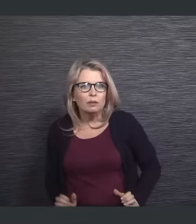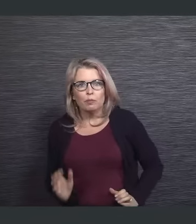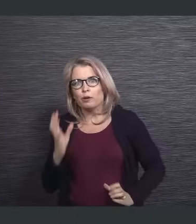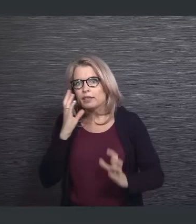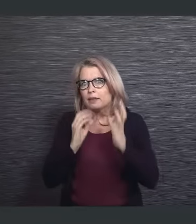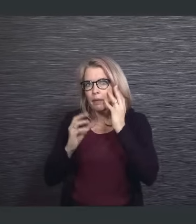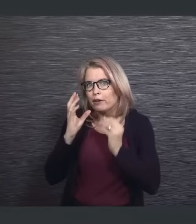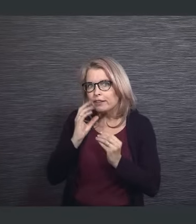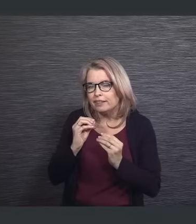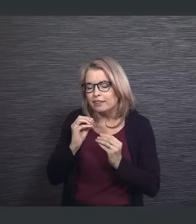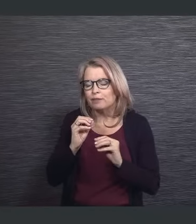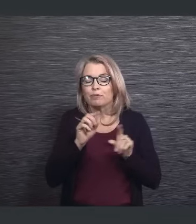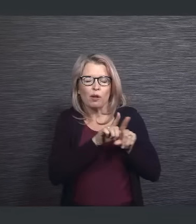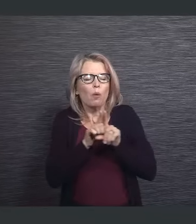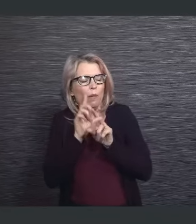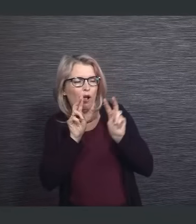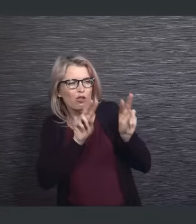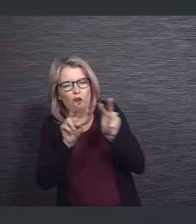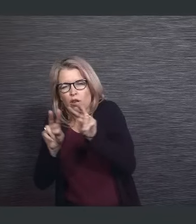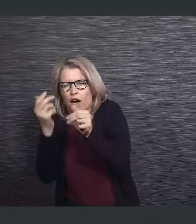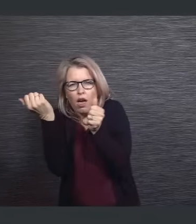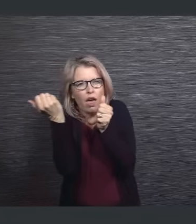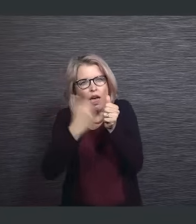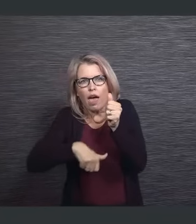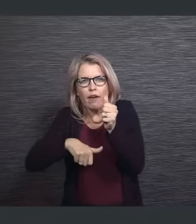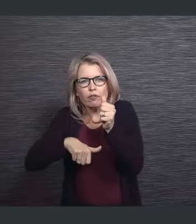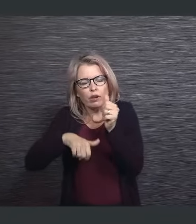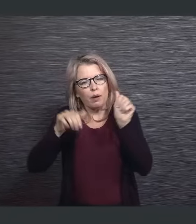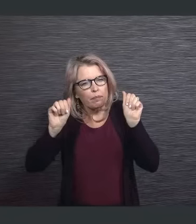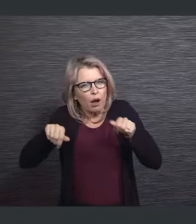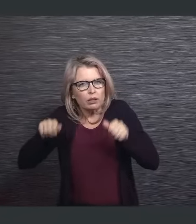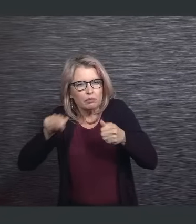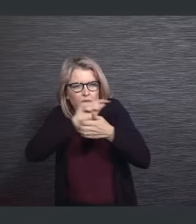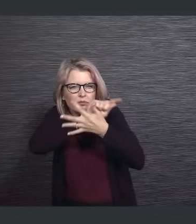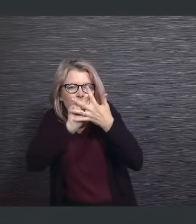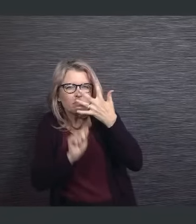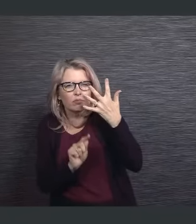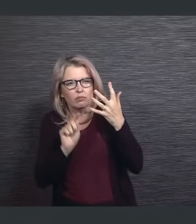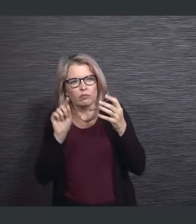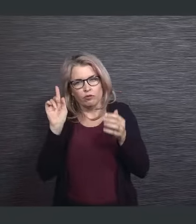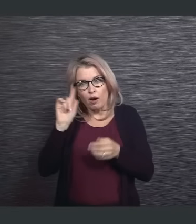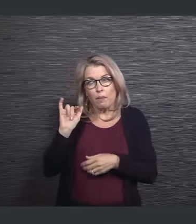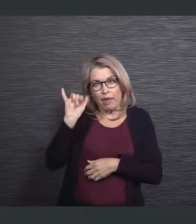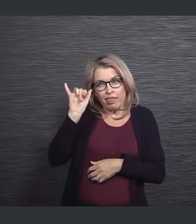And we look at every single element of the Snapdragon Digital Chassis.